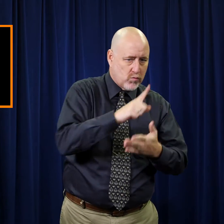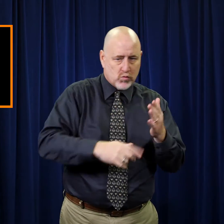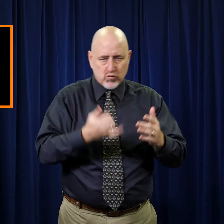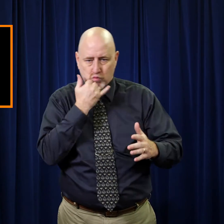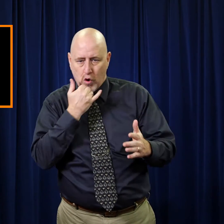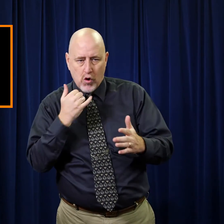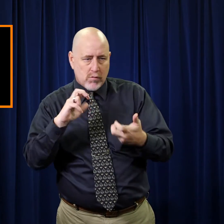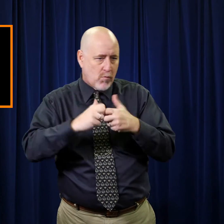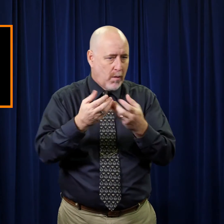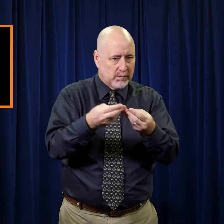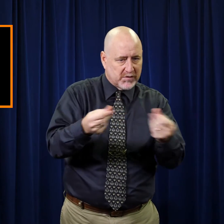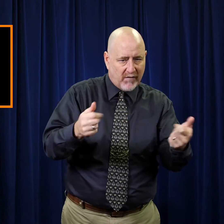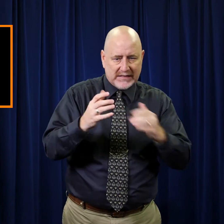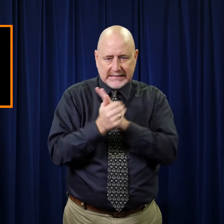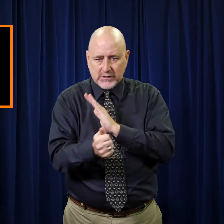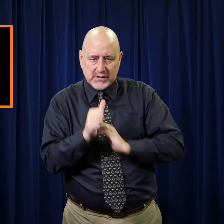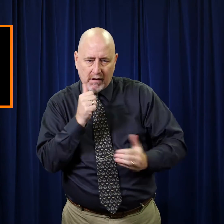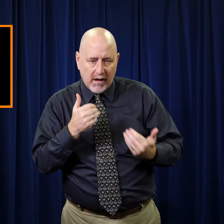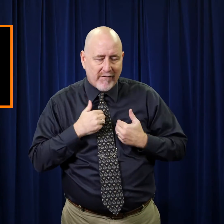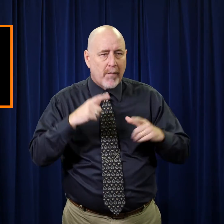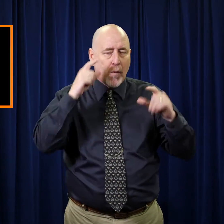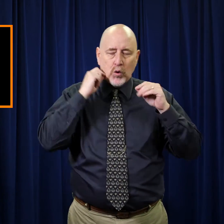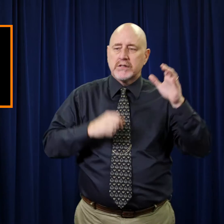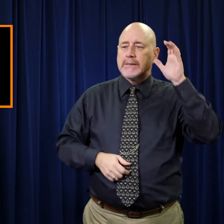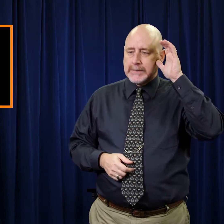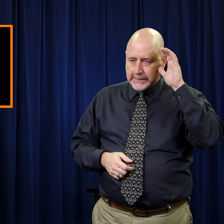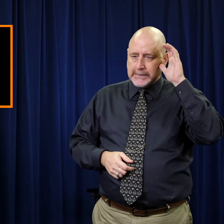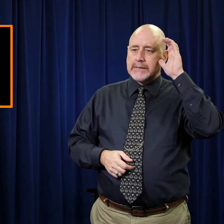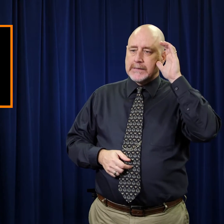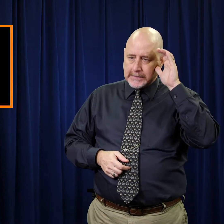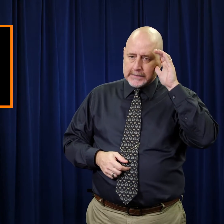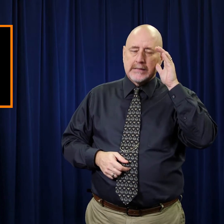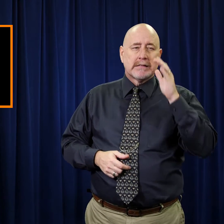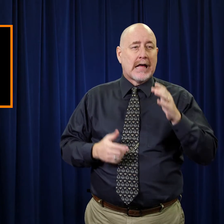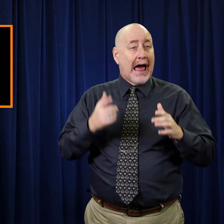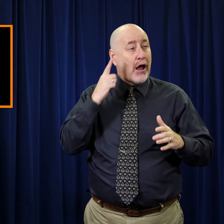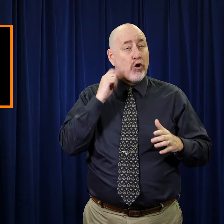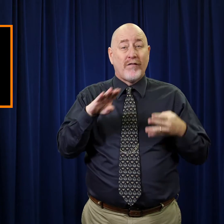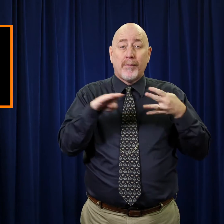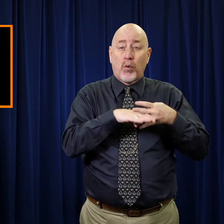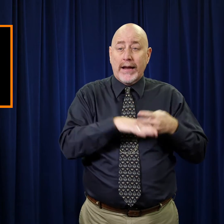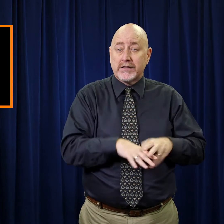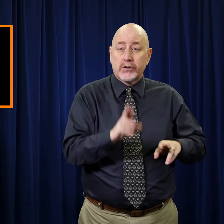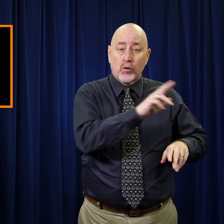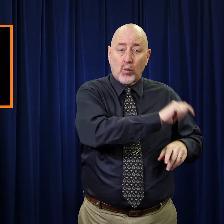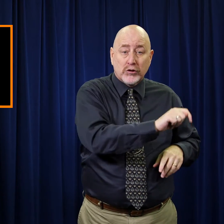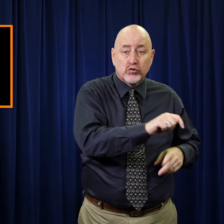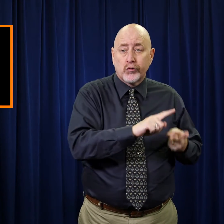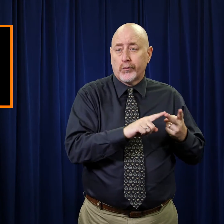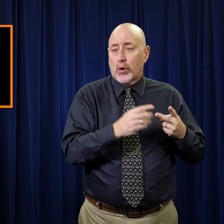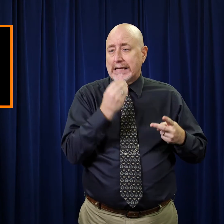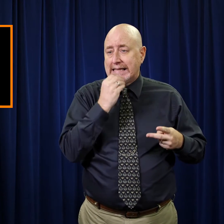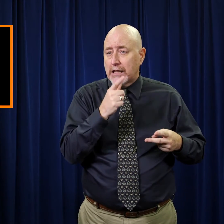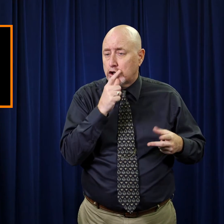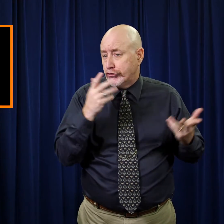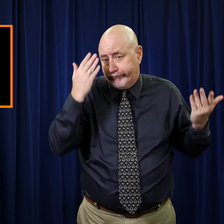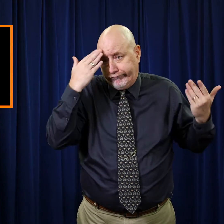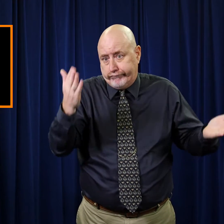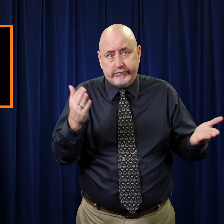between right and wrong and problem solving. And Moses would listen to them. I don't know if he took breaks to go to the restroom. Did he take breaks to eat